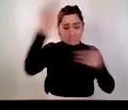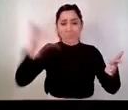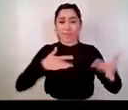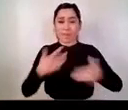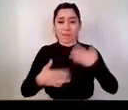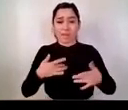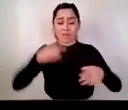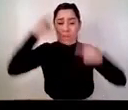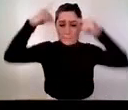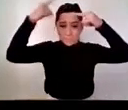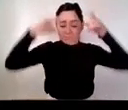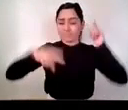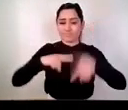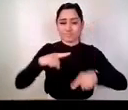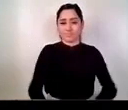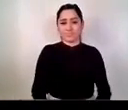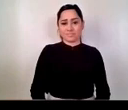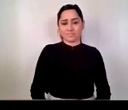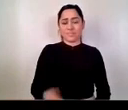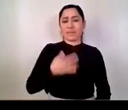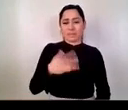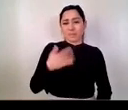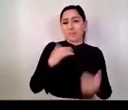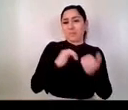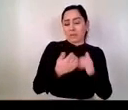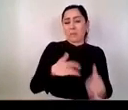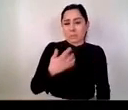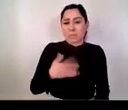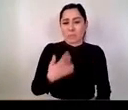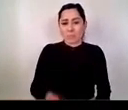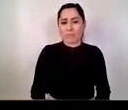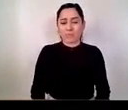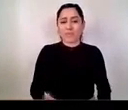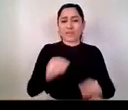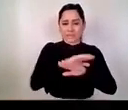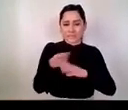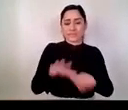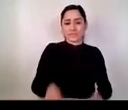Sleep affects your mood. Insufficient sleep can make you irritable and is linked to poor behavior